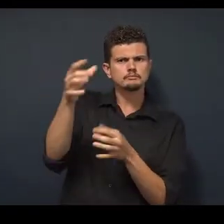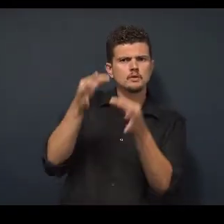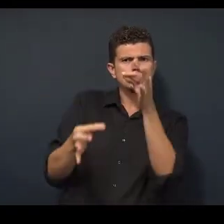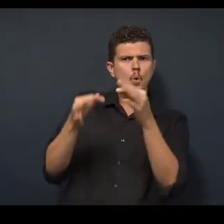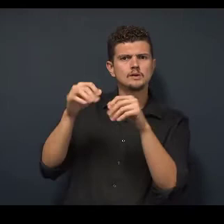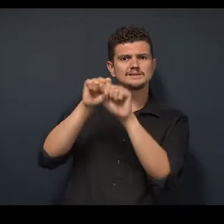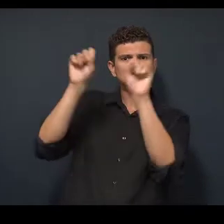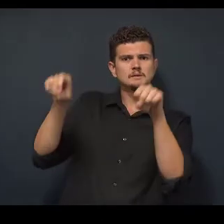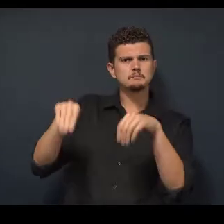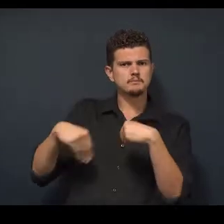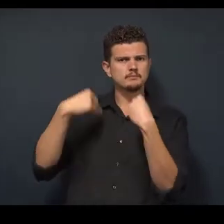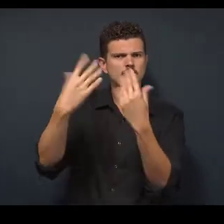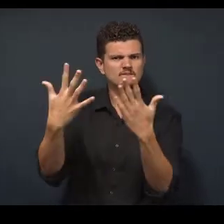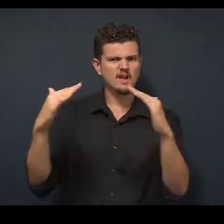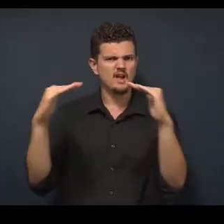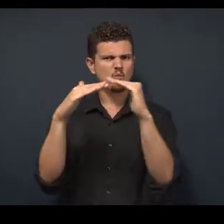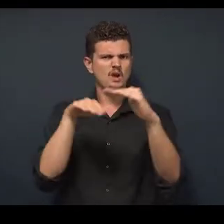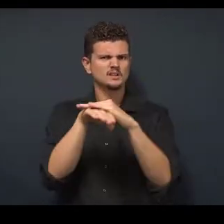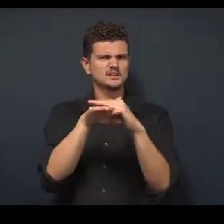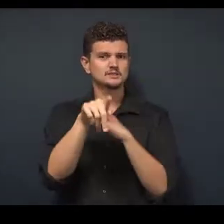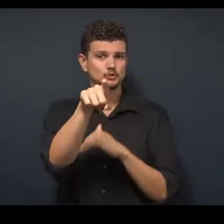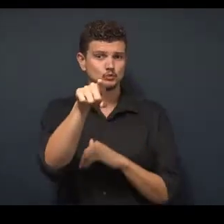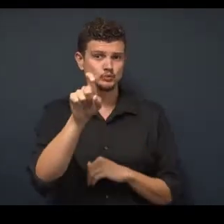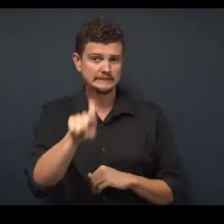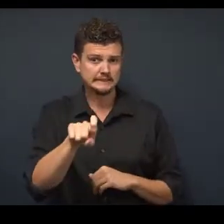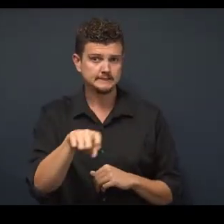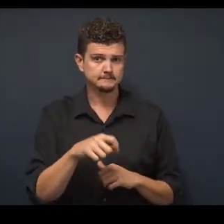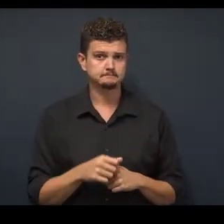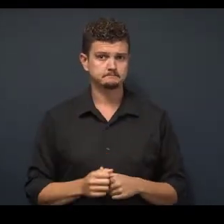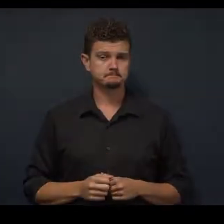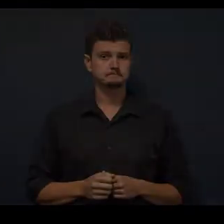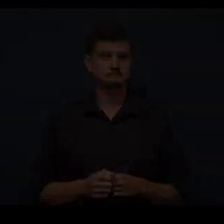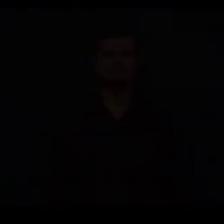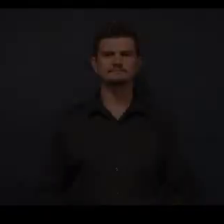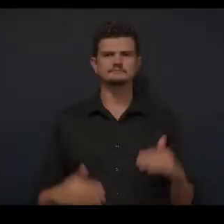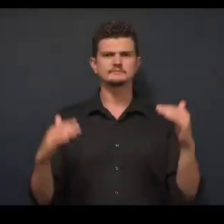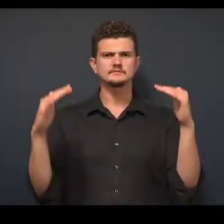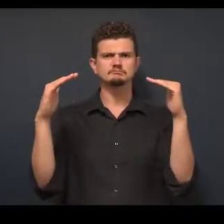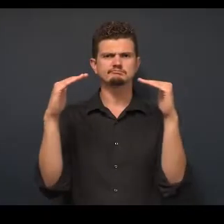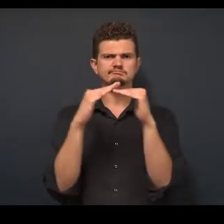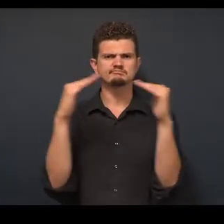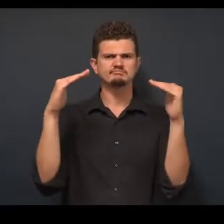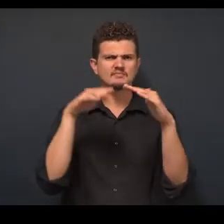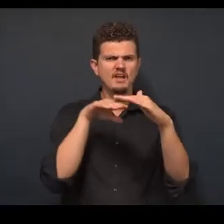Providing reasonable accommodations ensures equal access to the court system.